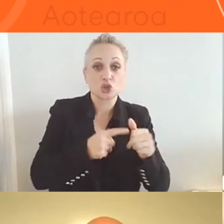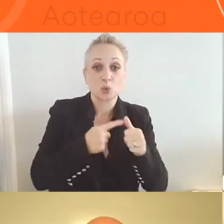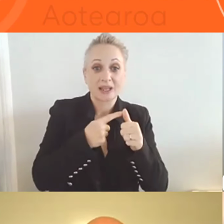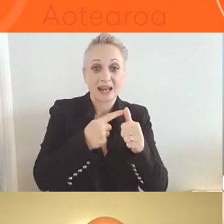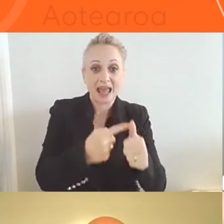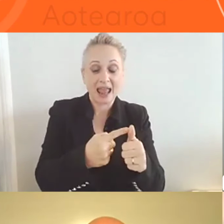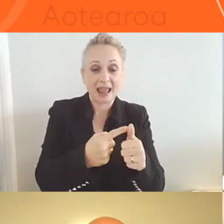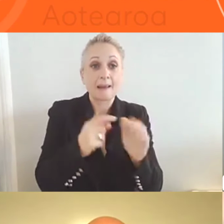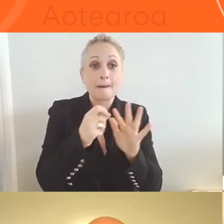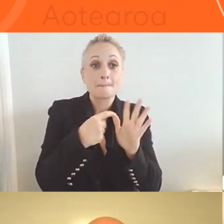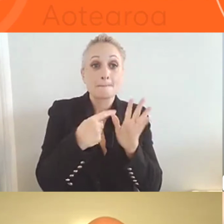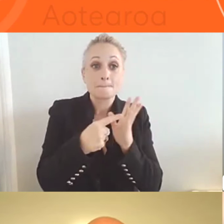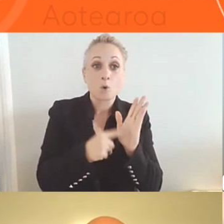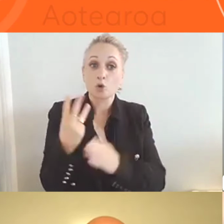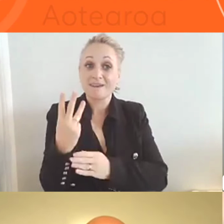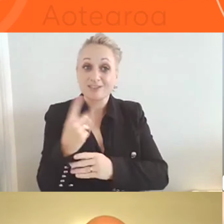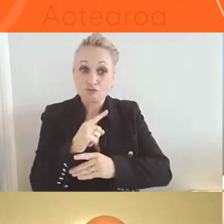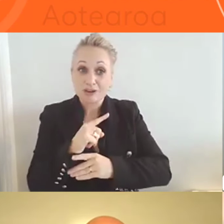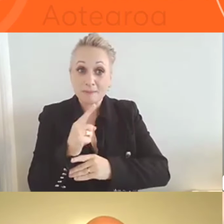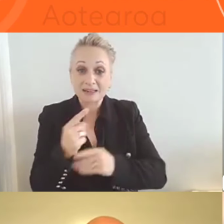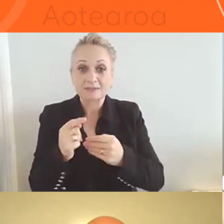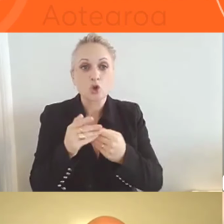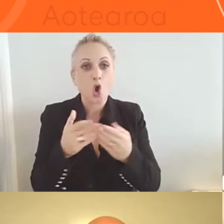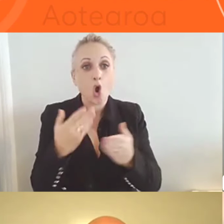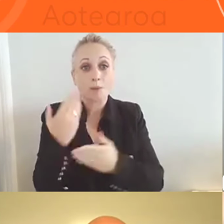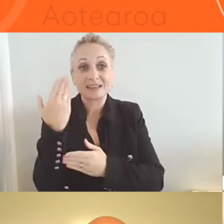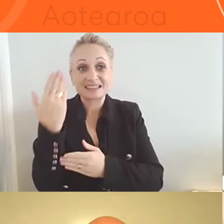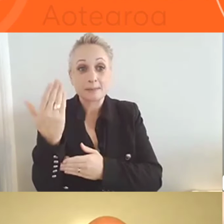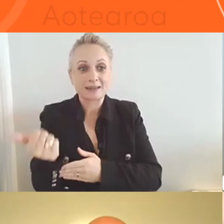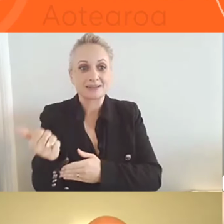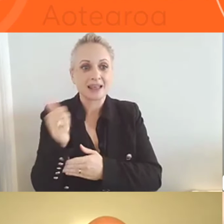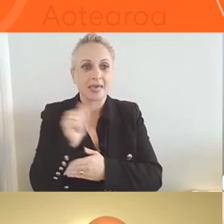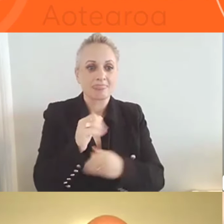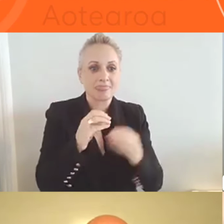your opening statement. Then we go to Bruce and then Len. Thank